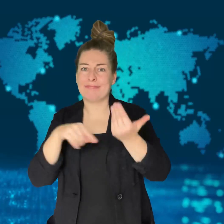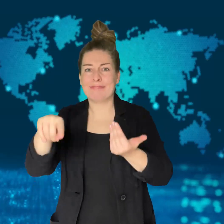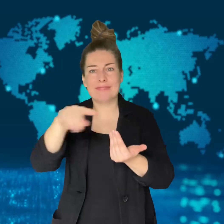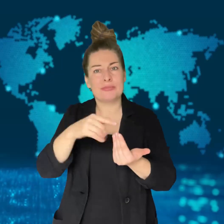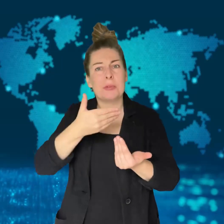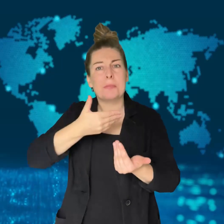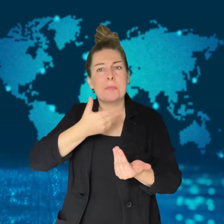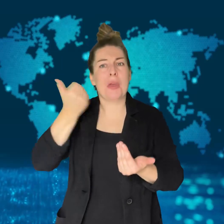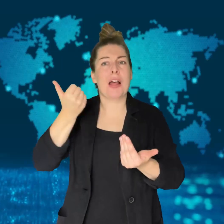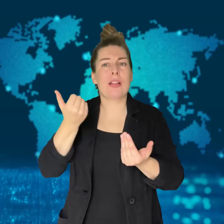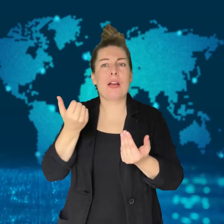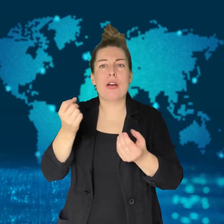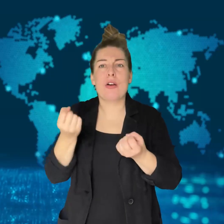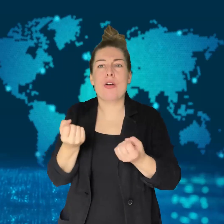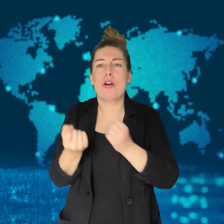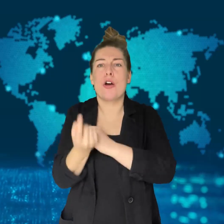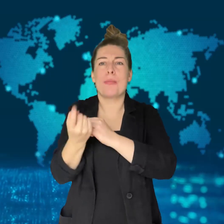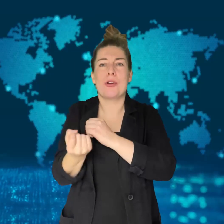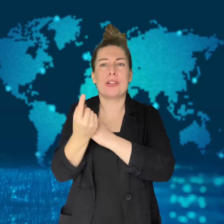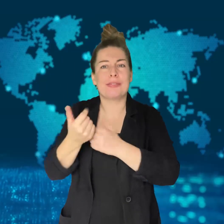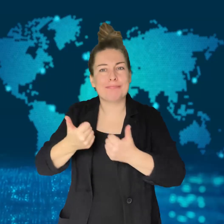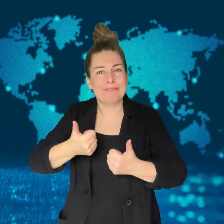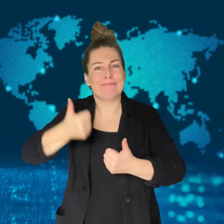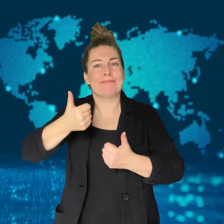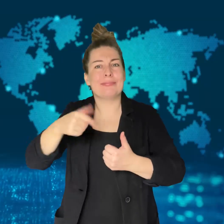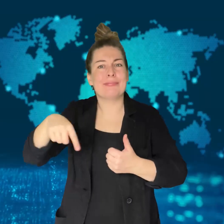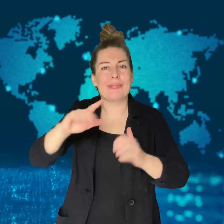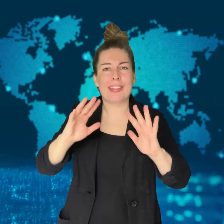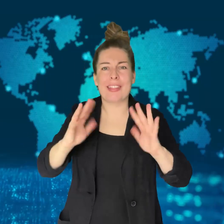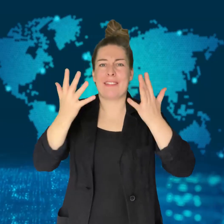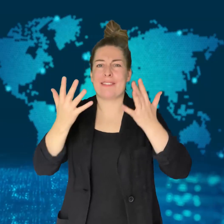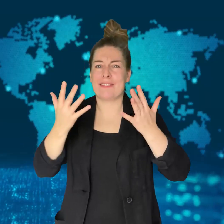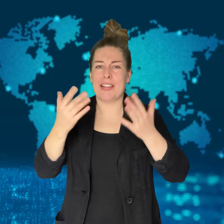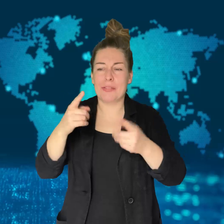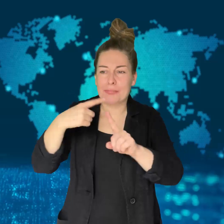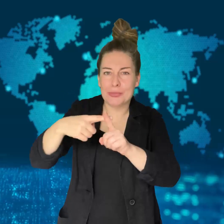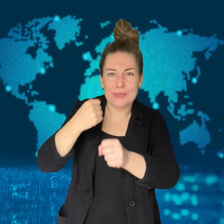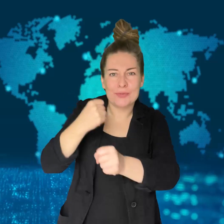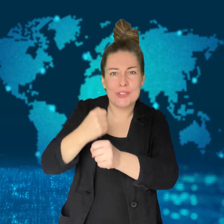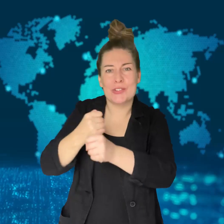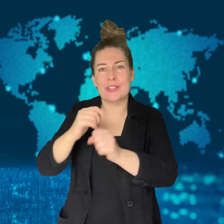call for better opportunities and jobs for